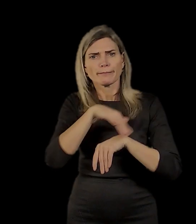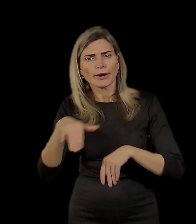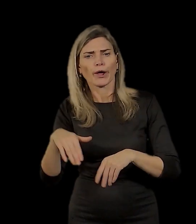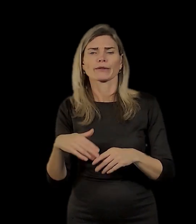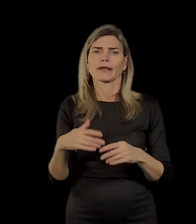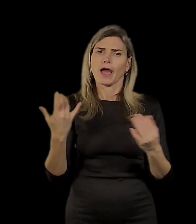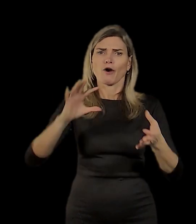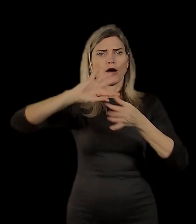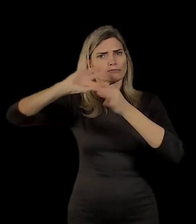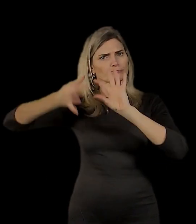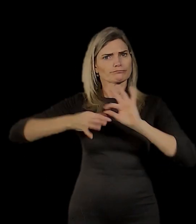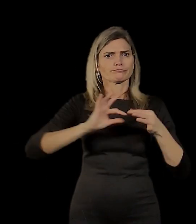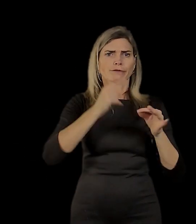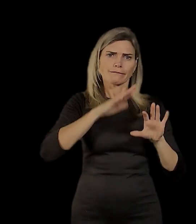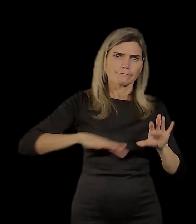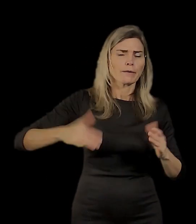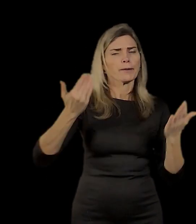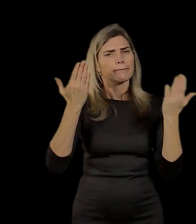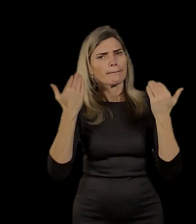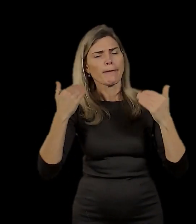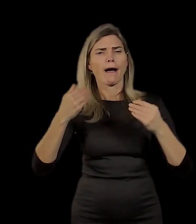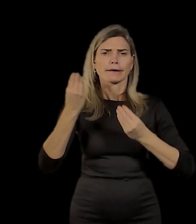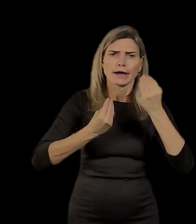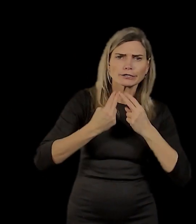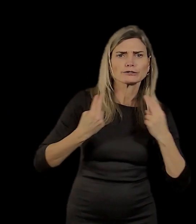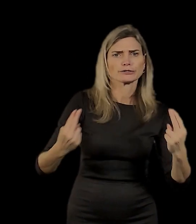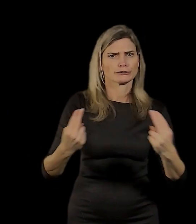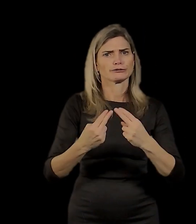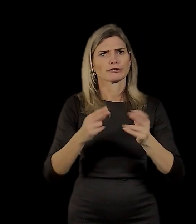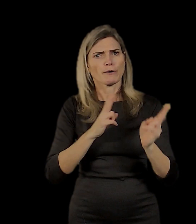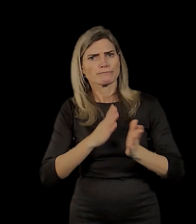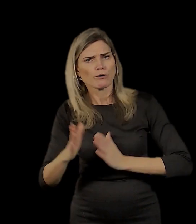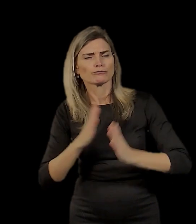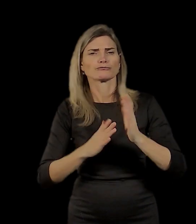we are expanding the existing stone steps with residential blocks.